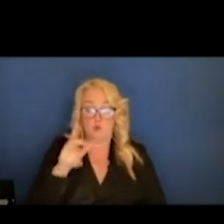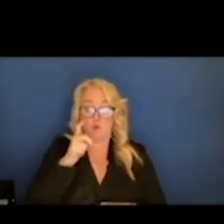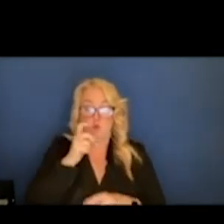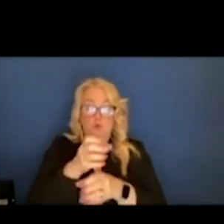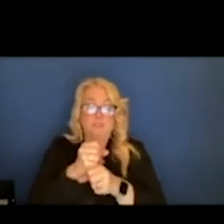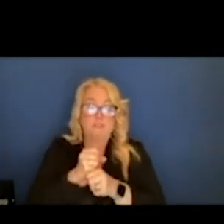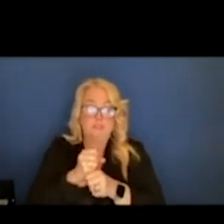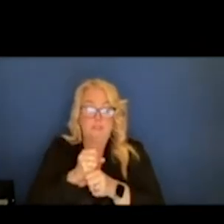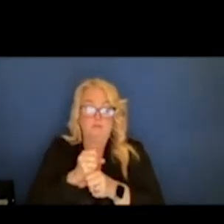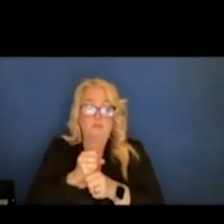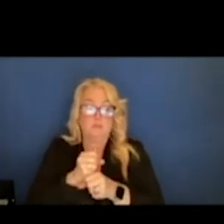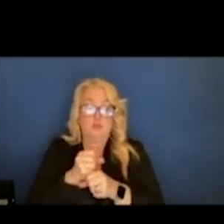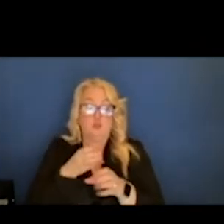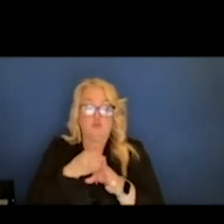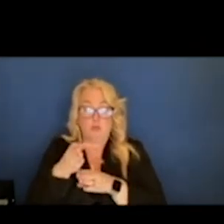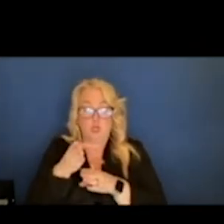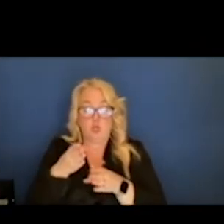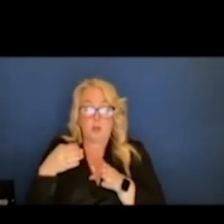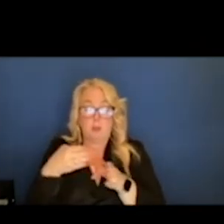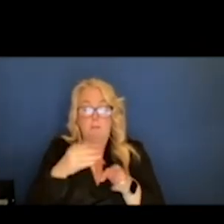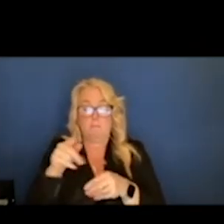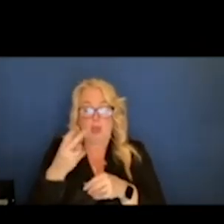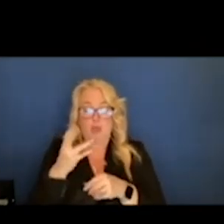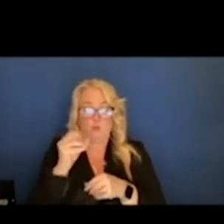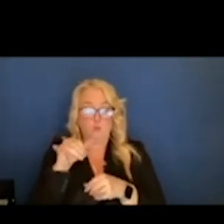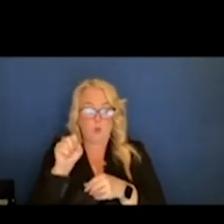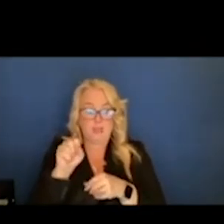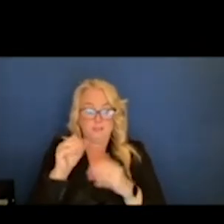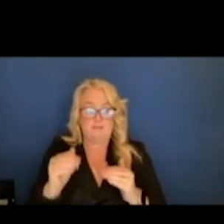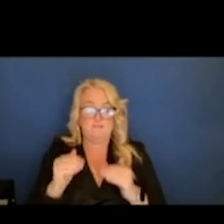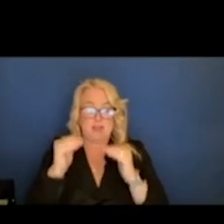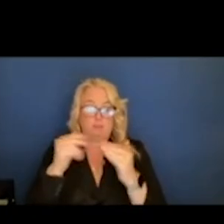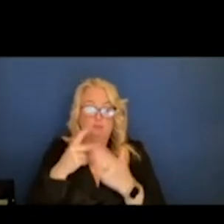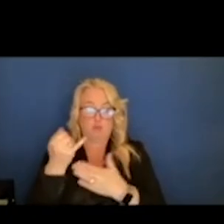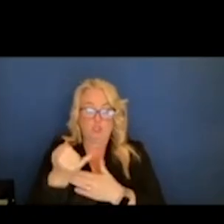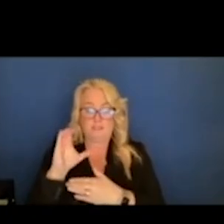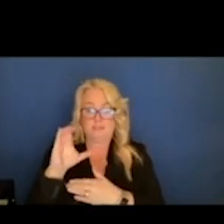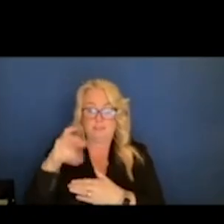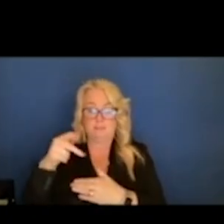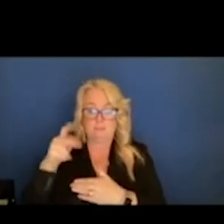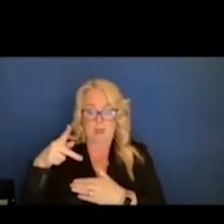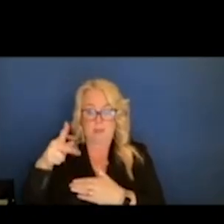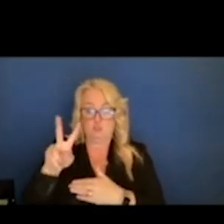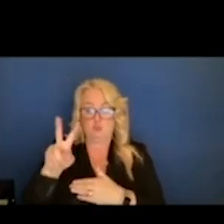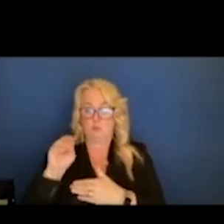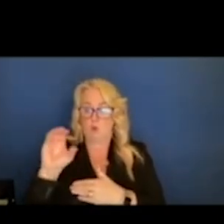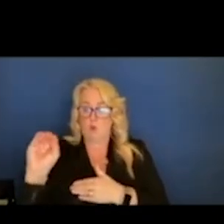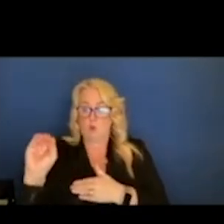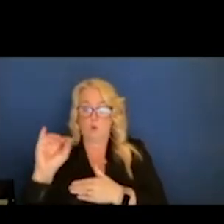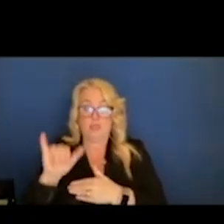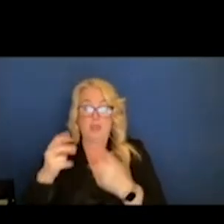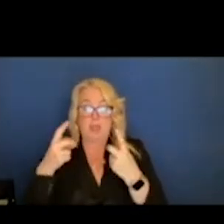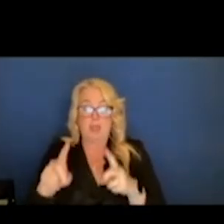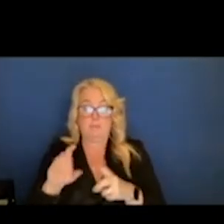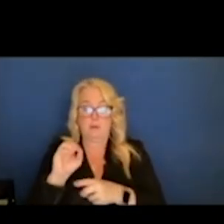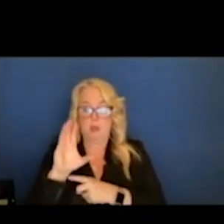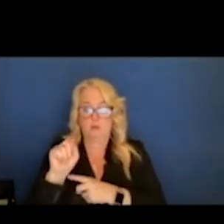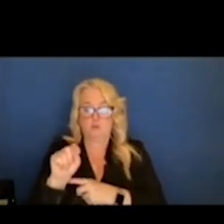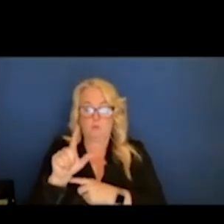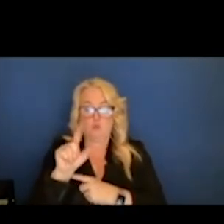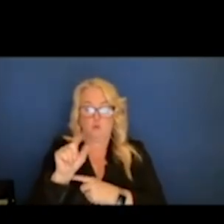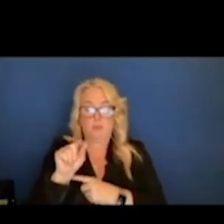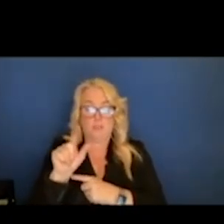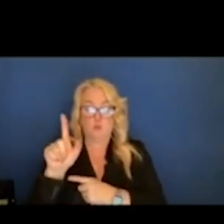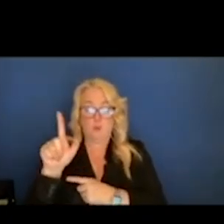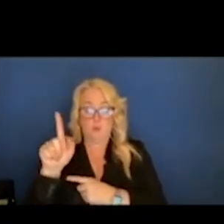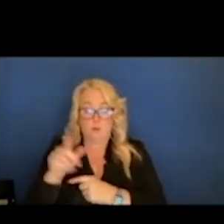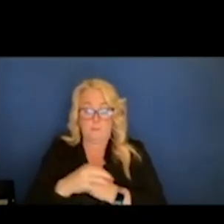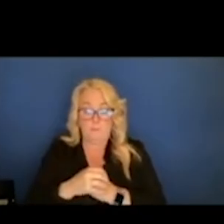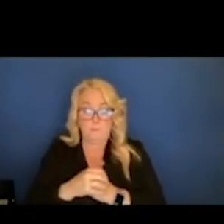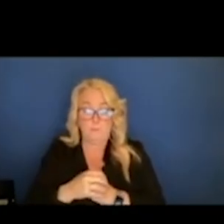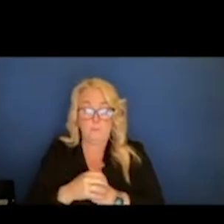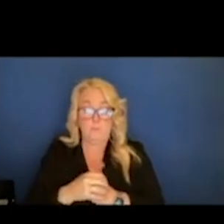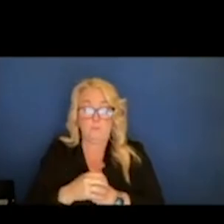Career Pathways Advancement Project (CPAP 2.0) grant which began in October 2021.